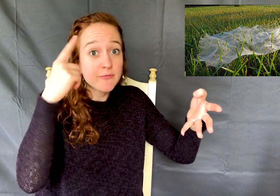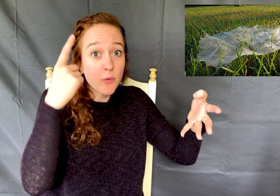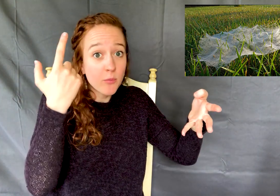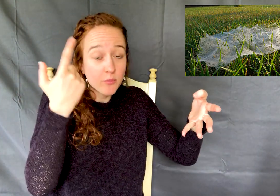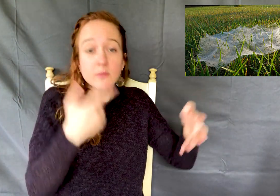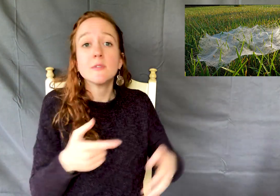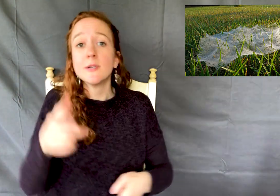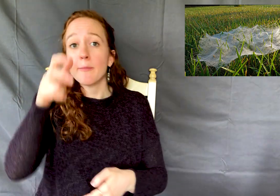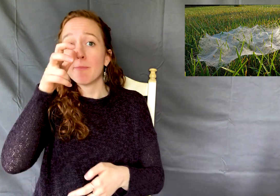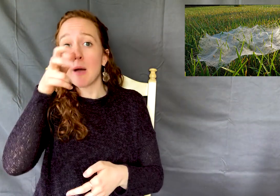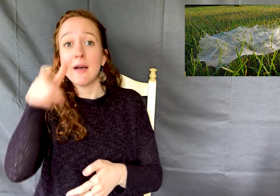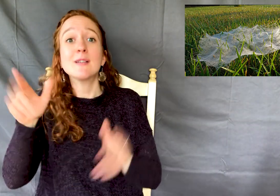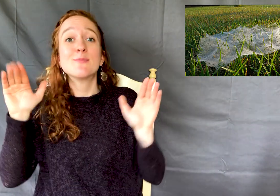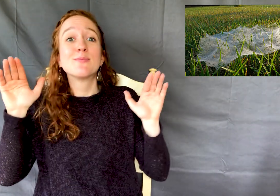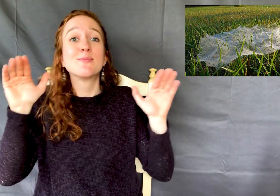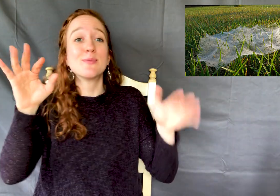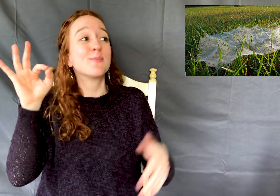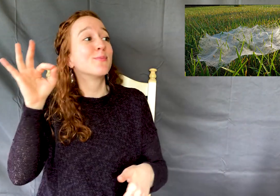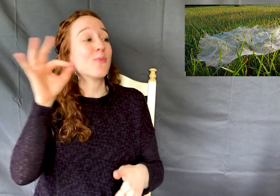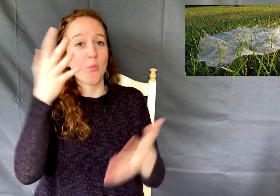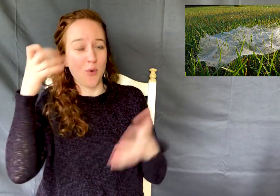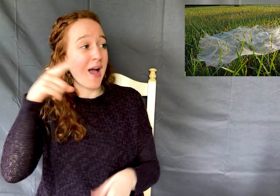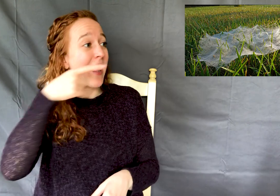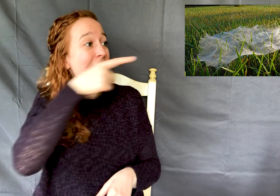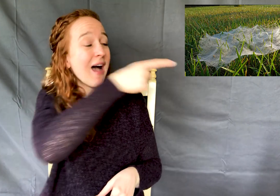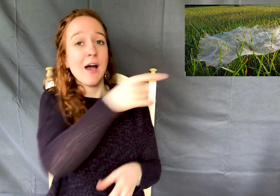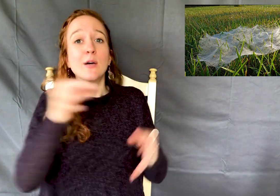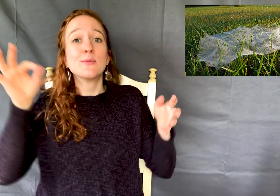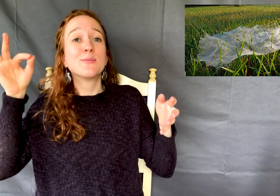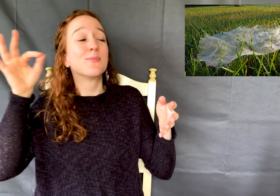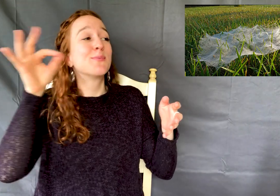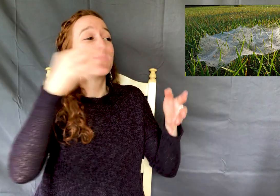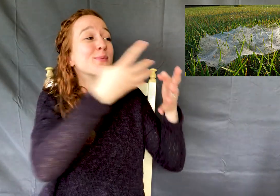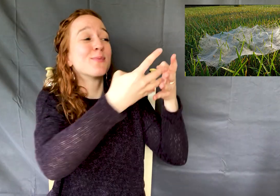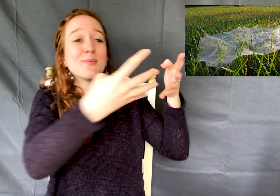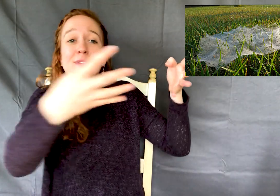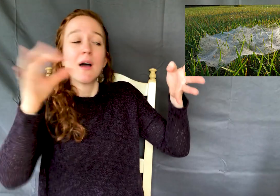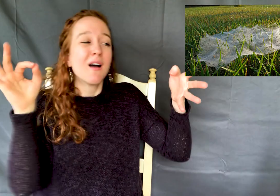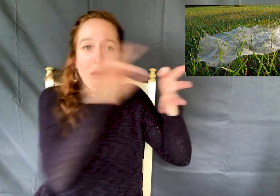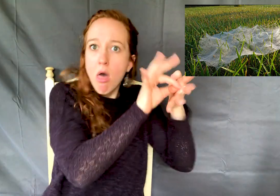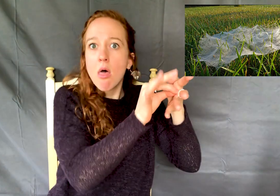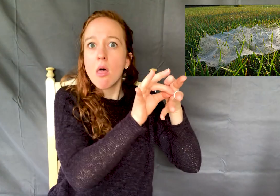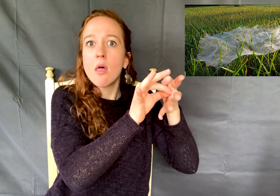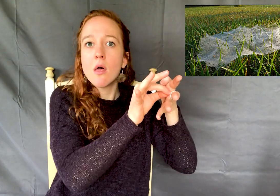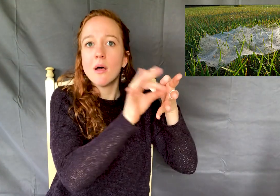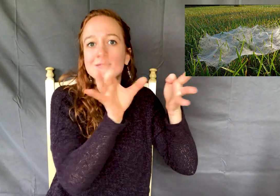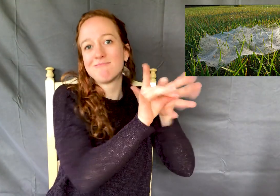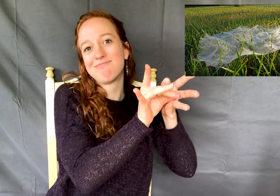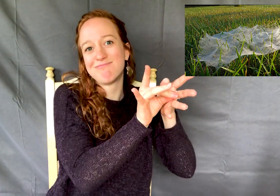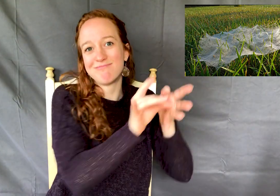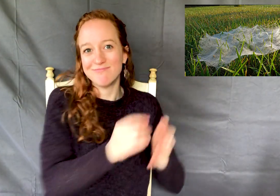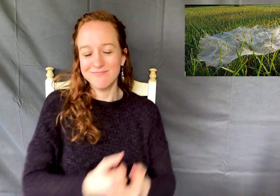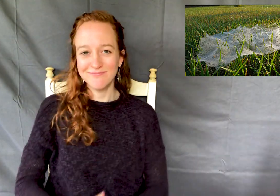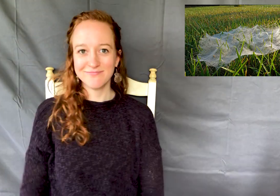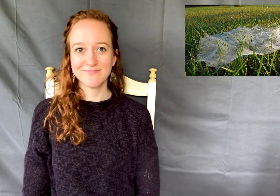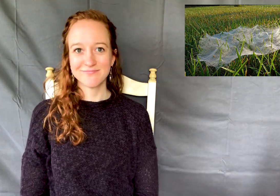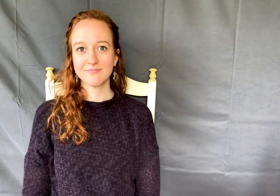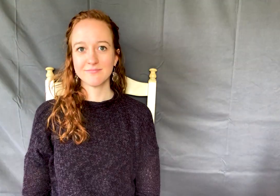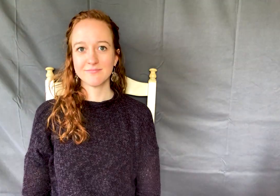They act like a deadly hammock to knock an insect off its flight course.